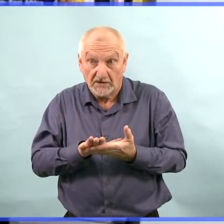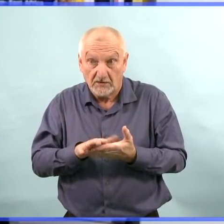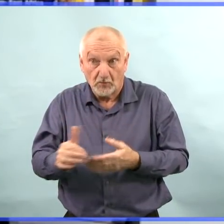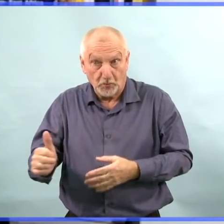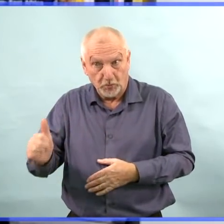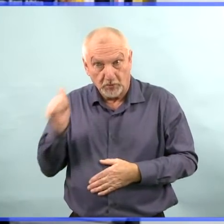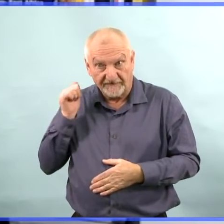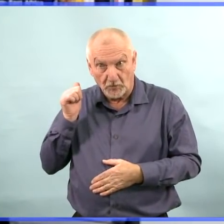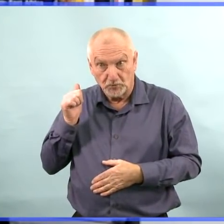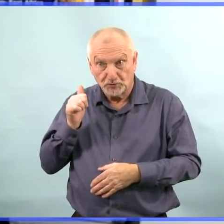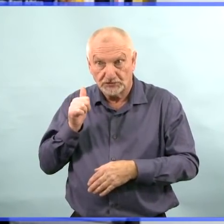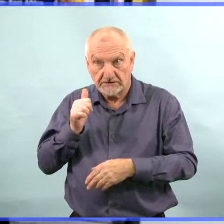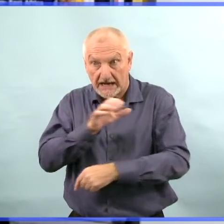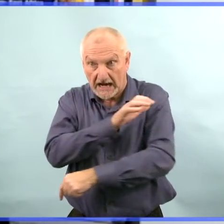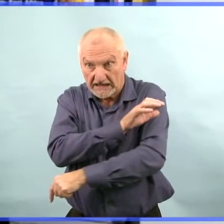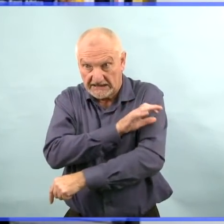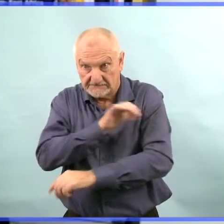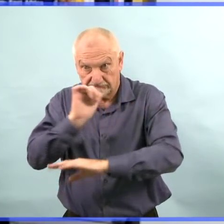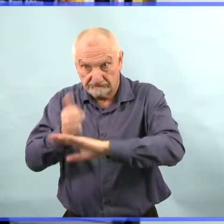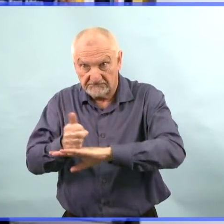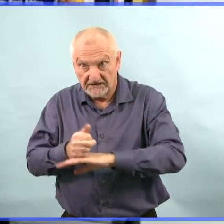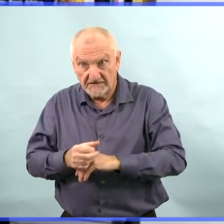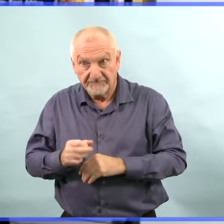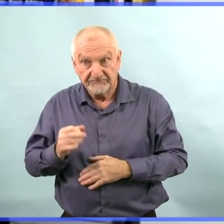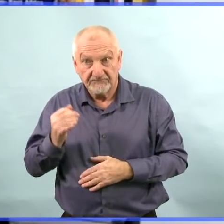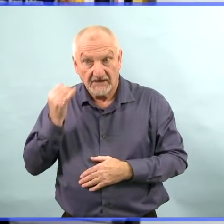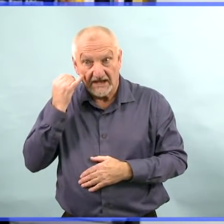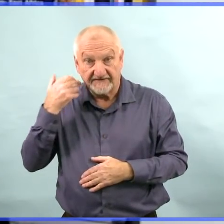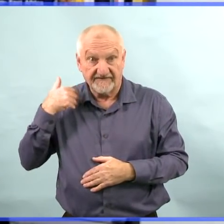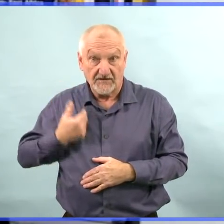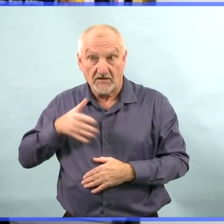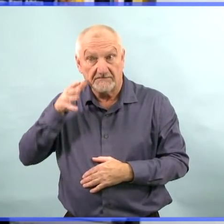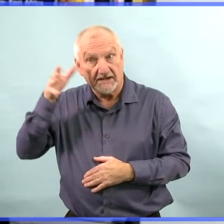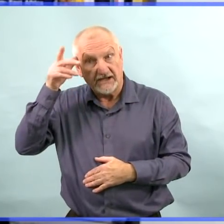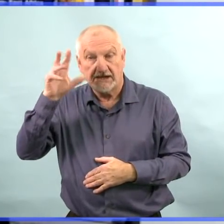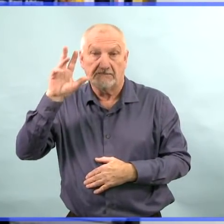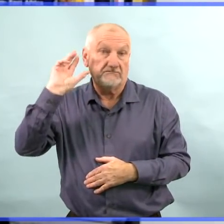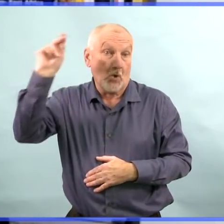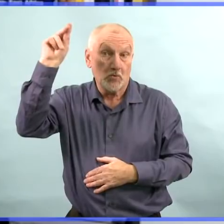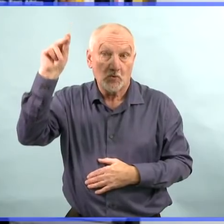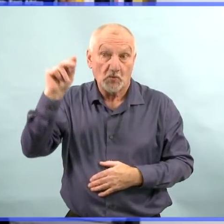get their kids vaccinated in schools and it's not going to happen and they do have to go to a doctor